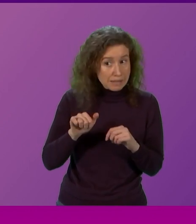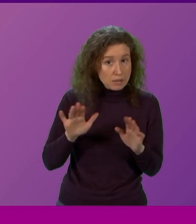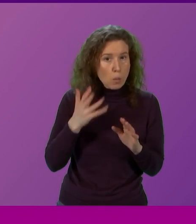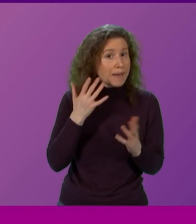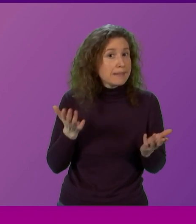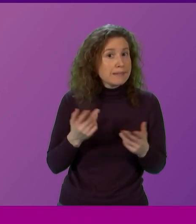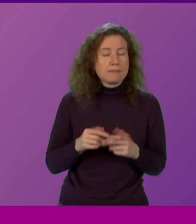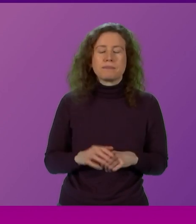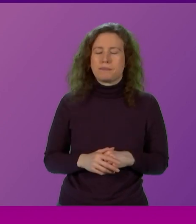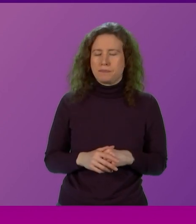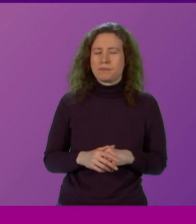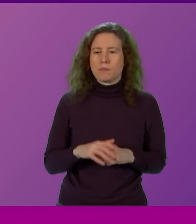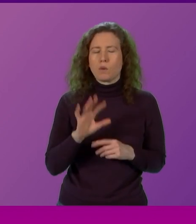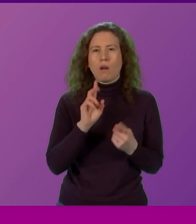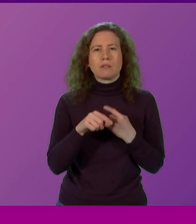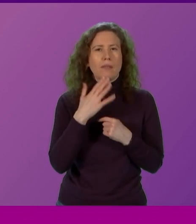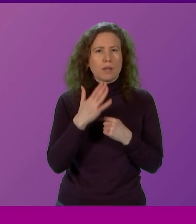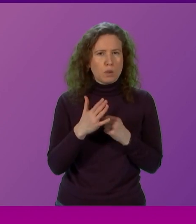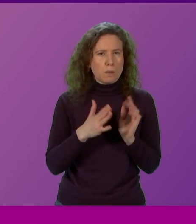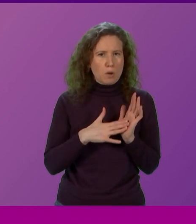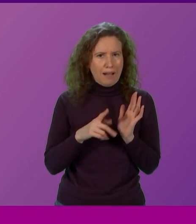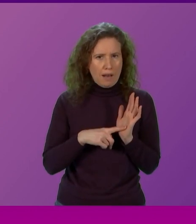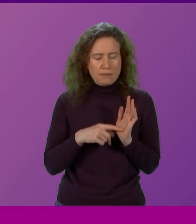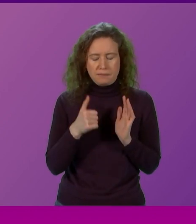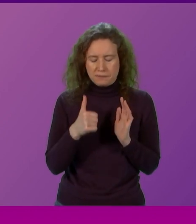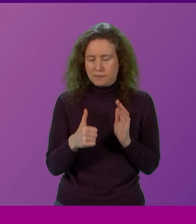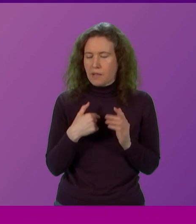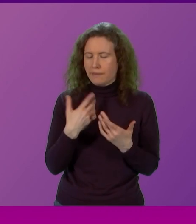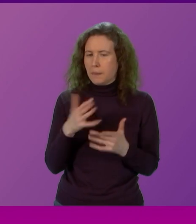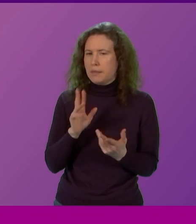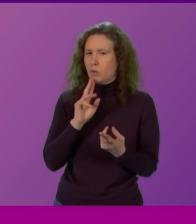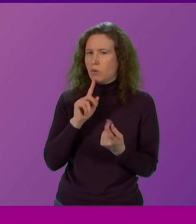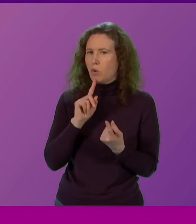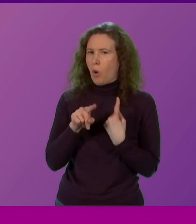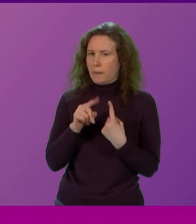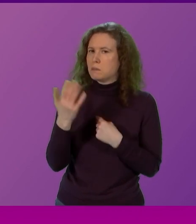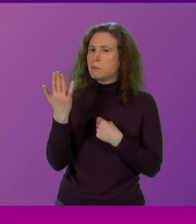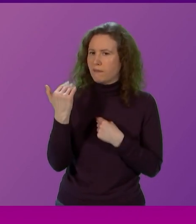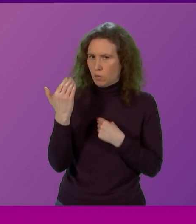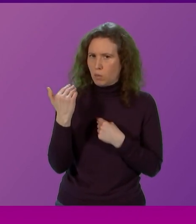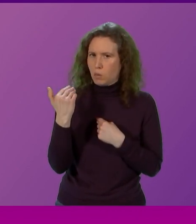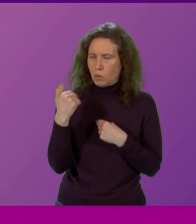I thank Monica Lennon for raising the issue, which I have commented on before in the chamber.